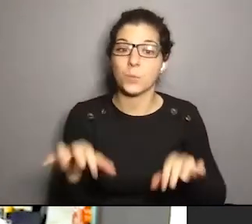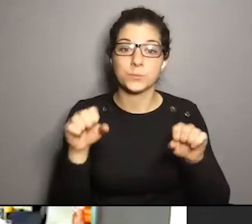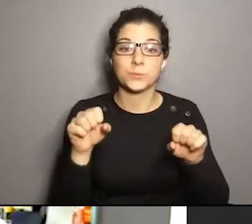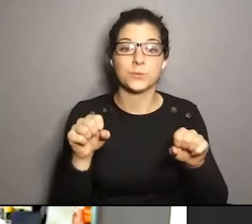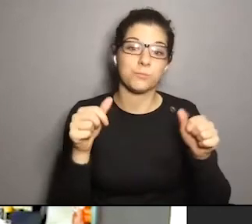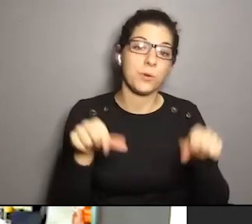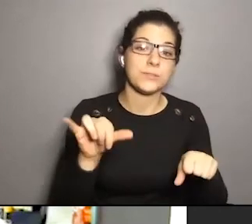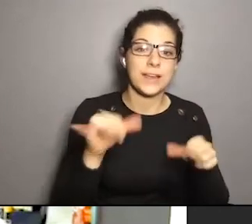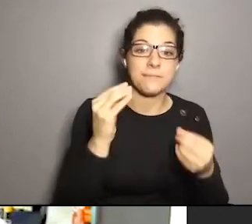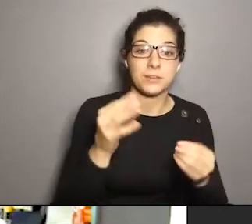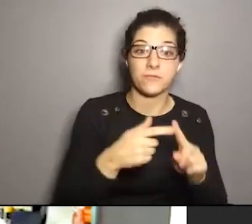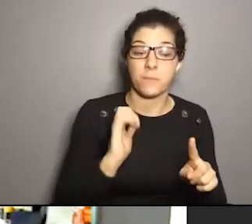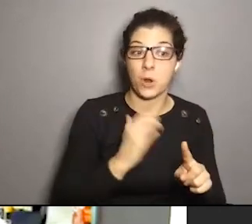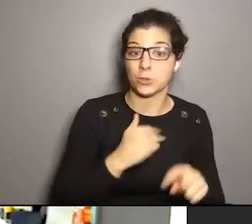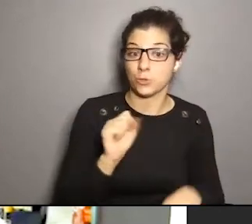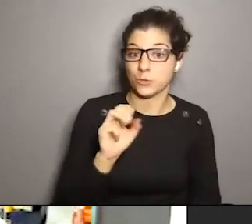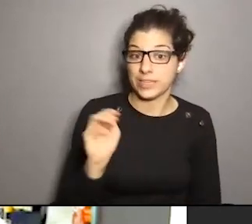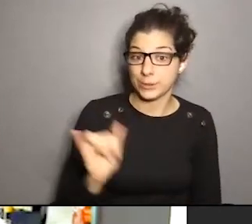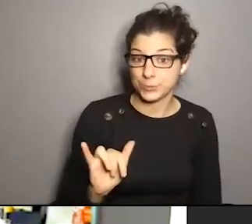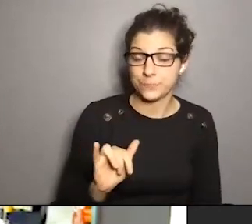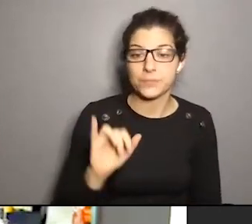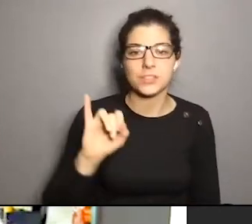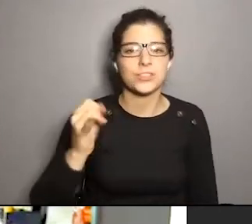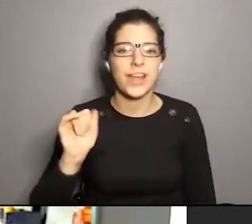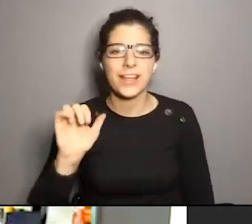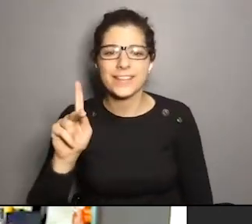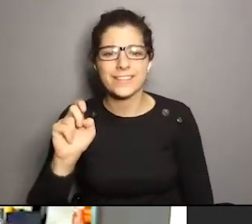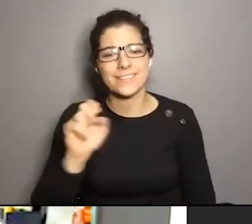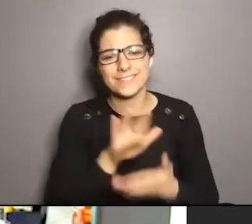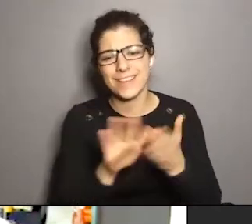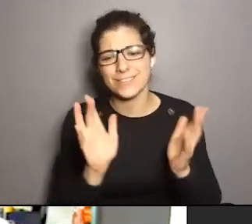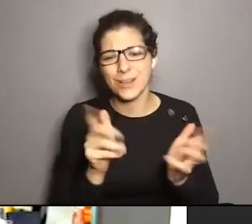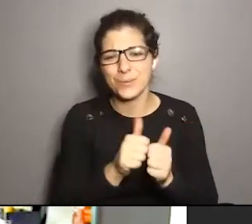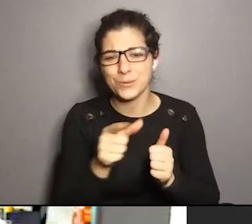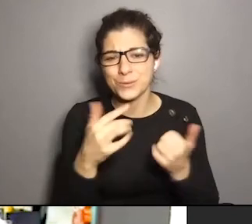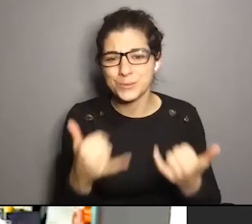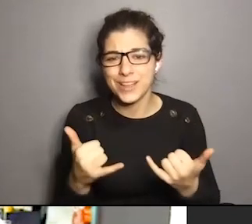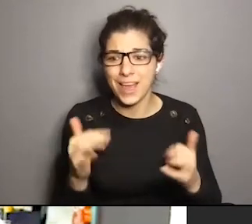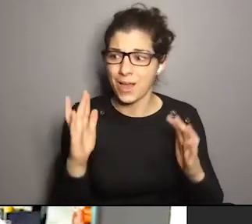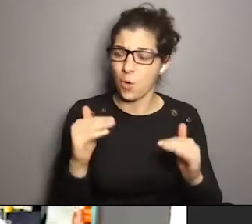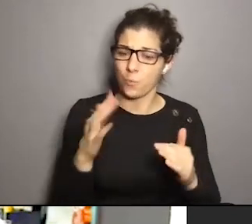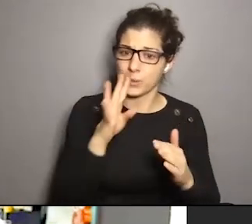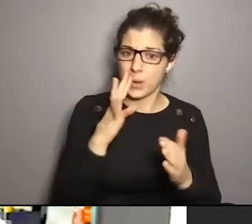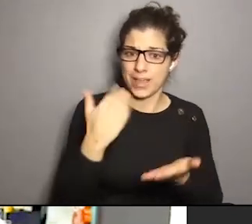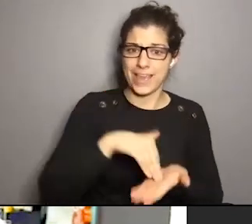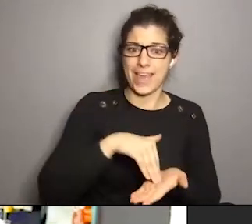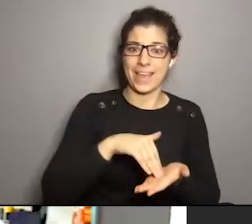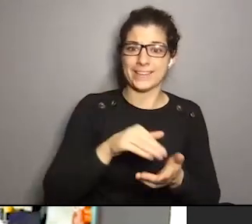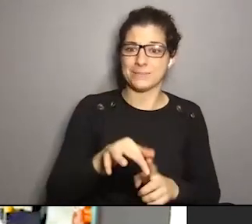from our social media as well. Jackie, it was so nice talking to you today. I hope we get to talk again, especially when you have these dates